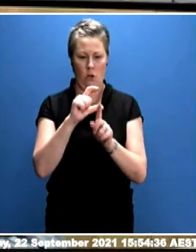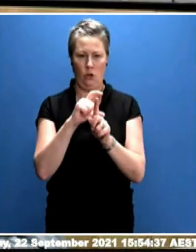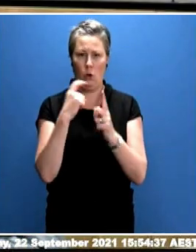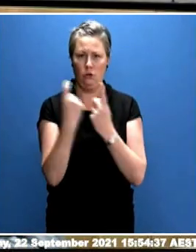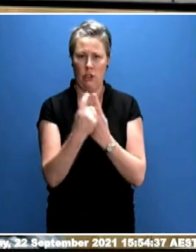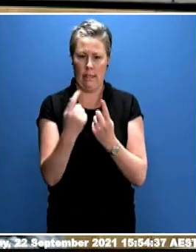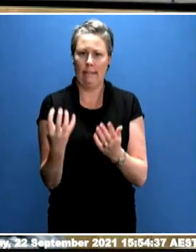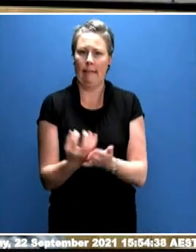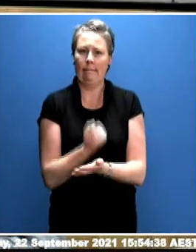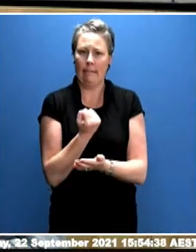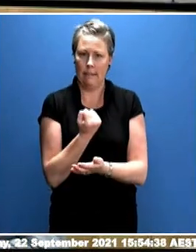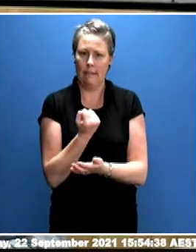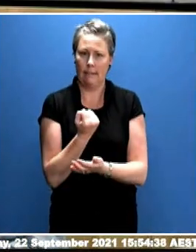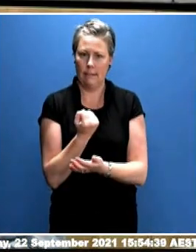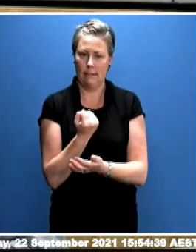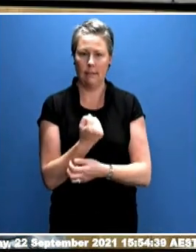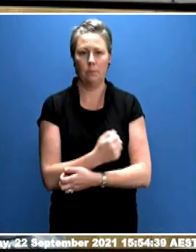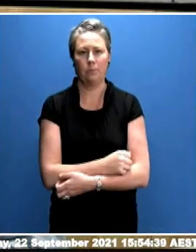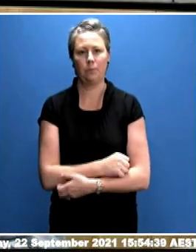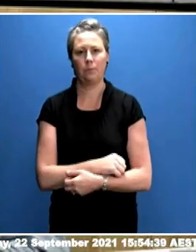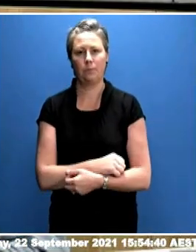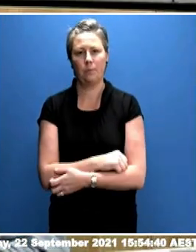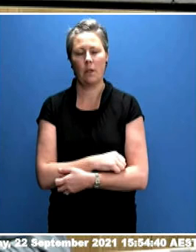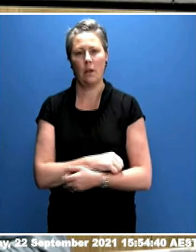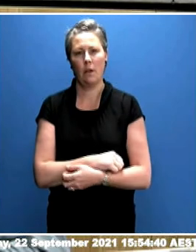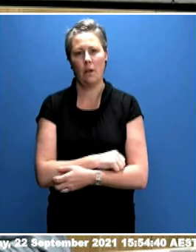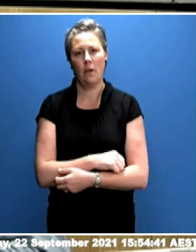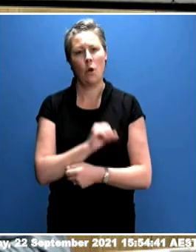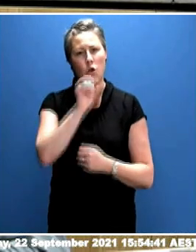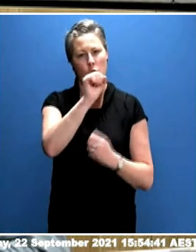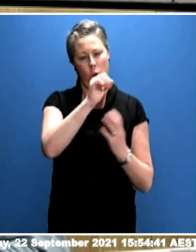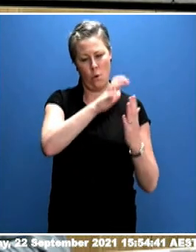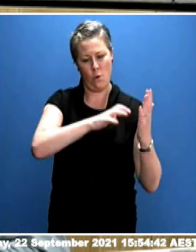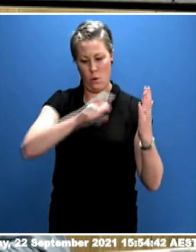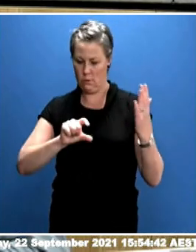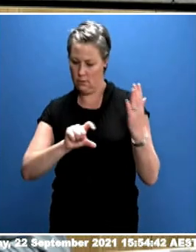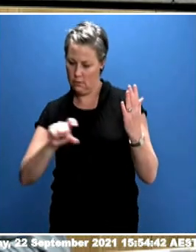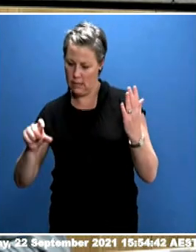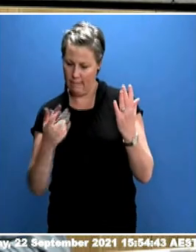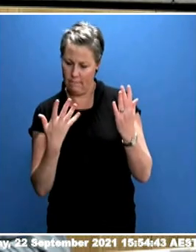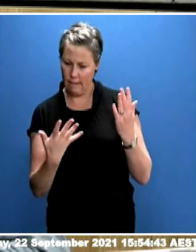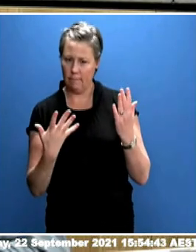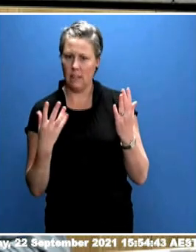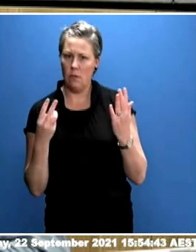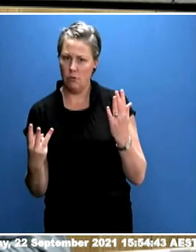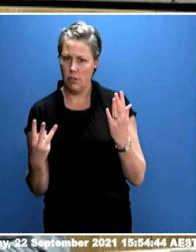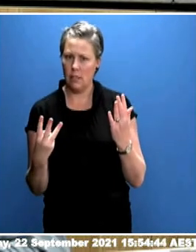and I was interested in your statement at 53 talking about the history of the